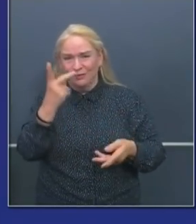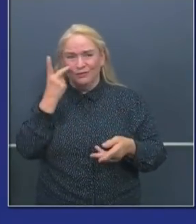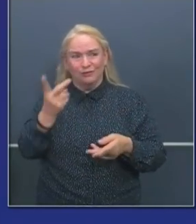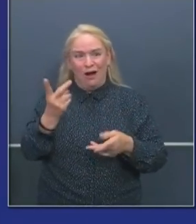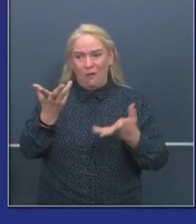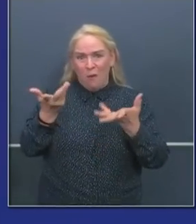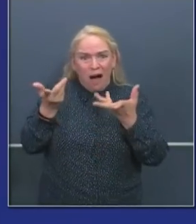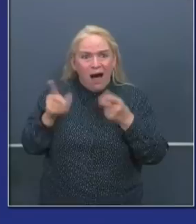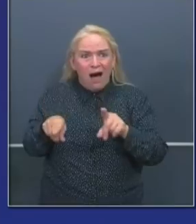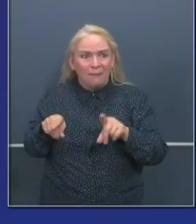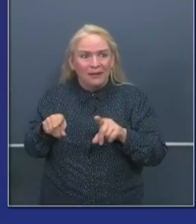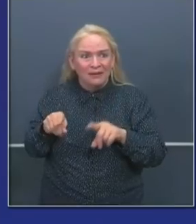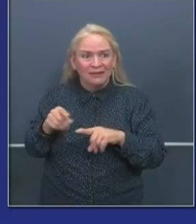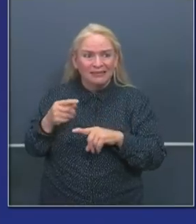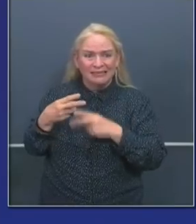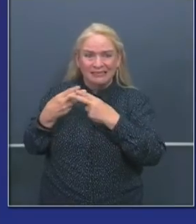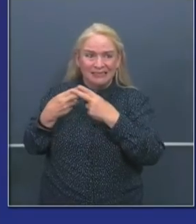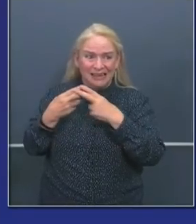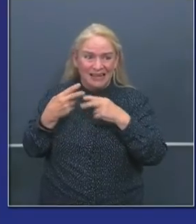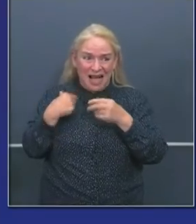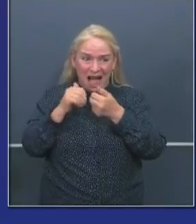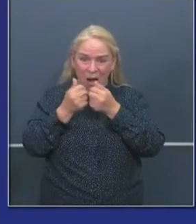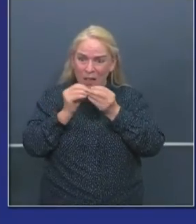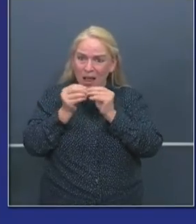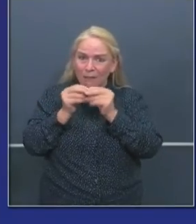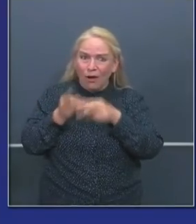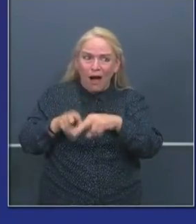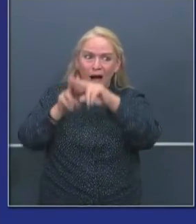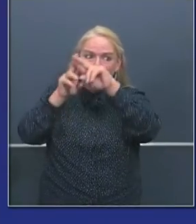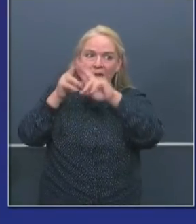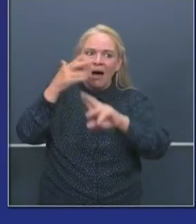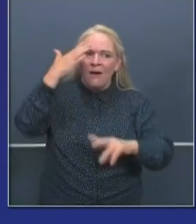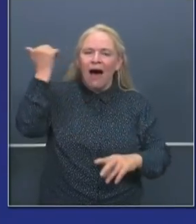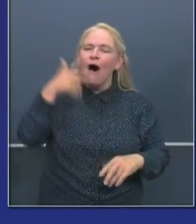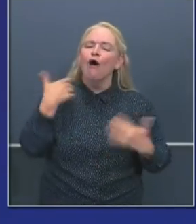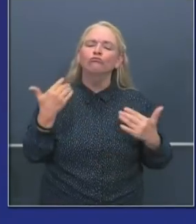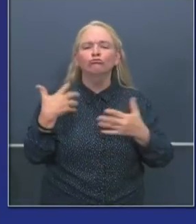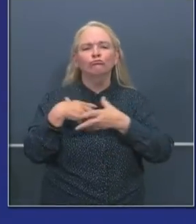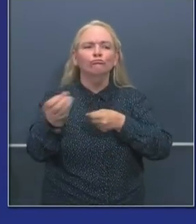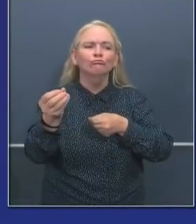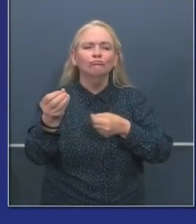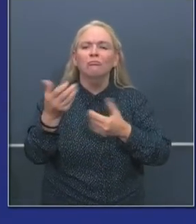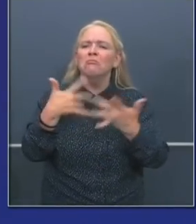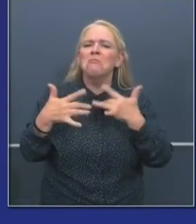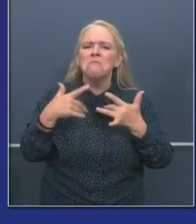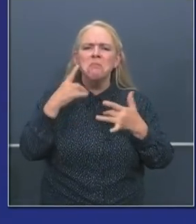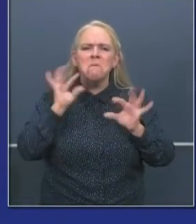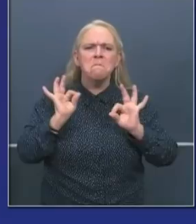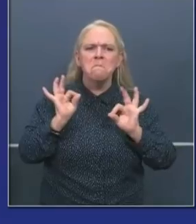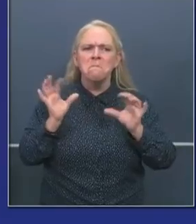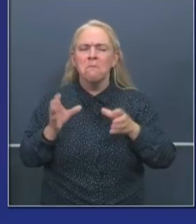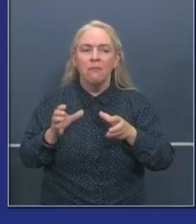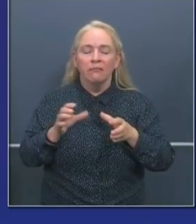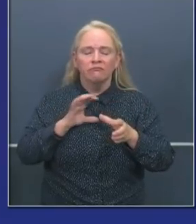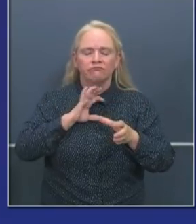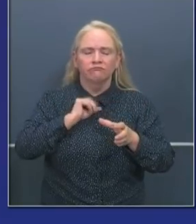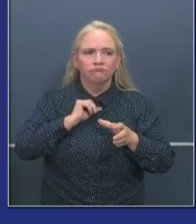SEE THOSE NUMBERS SPIKE YET AGAIN. AND THOSE COUNTIES ON THAT